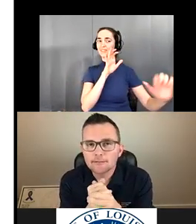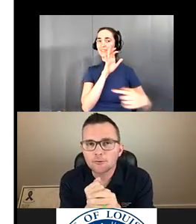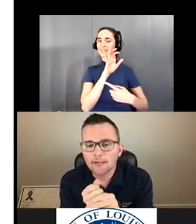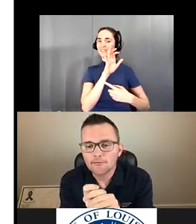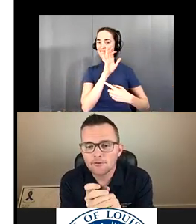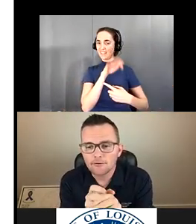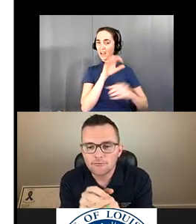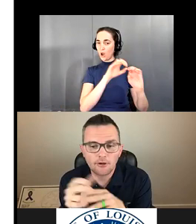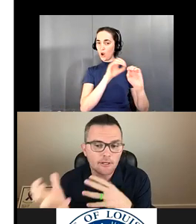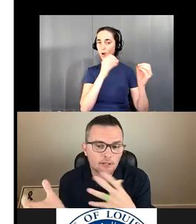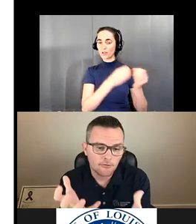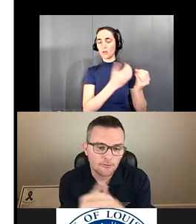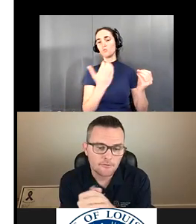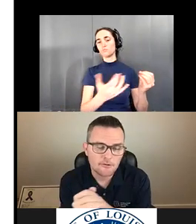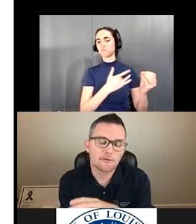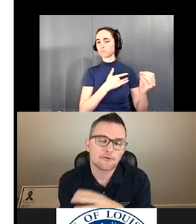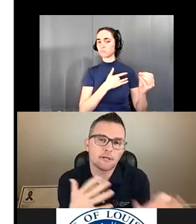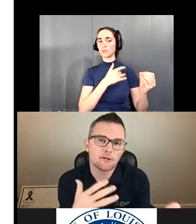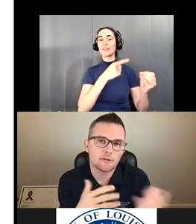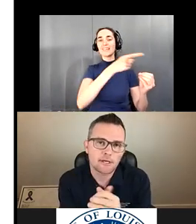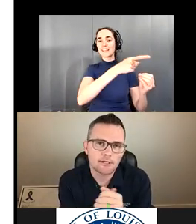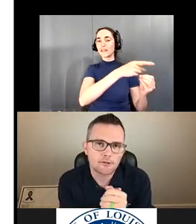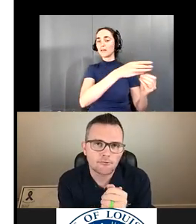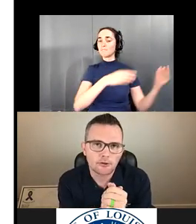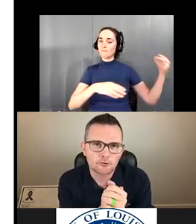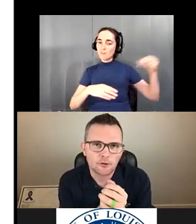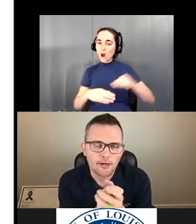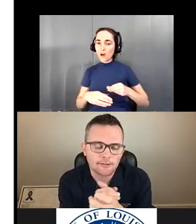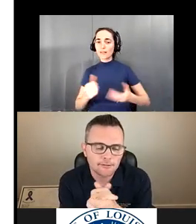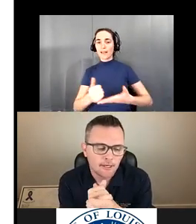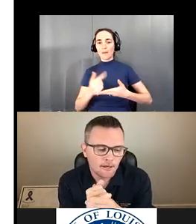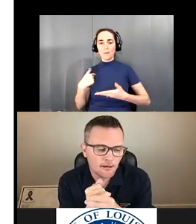to have funding coming from them to be able to be in Louisiana to do virtual trainings